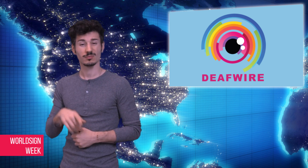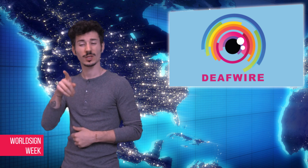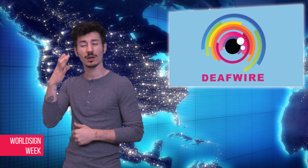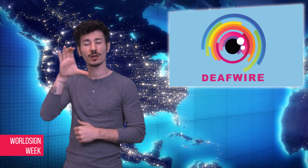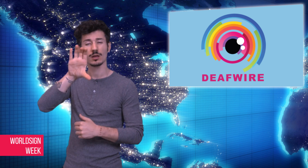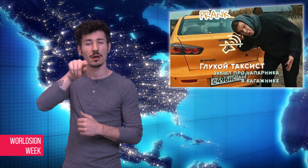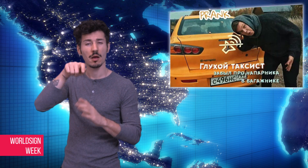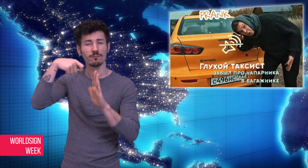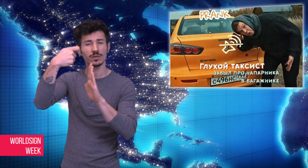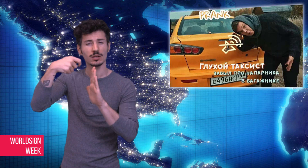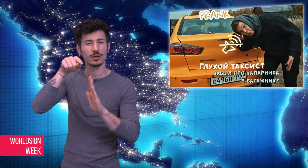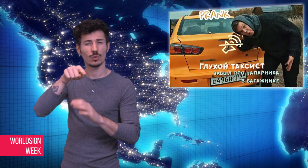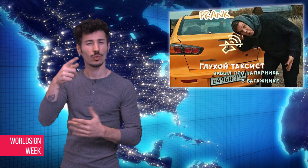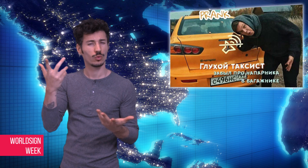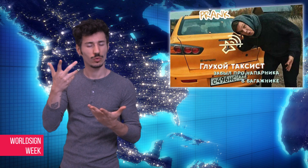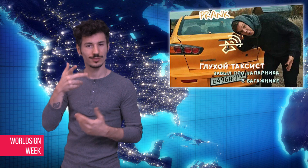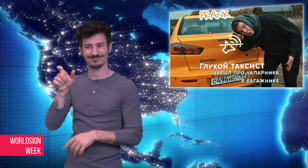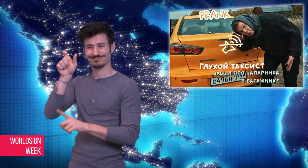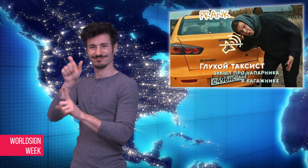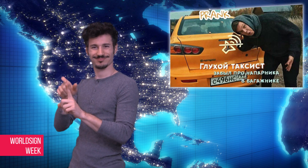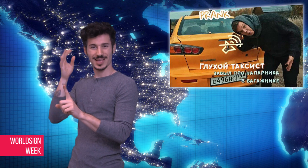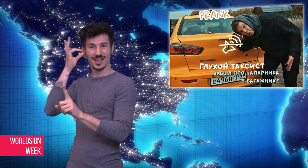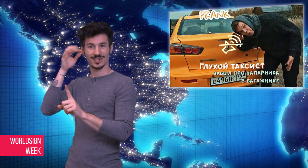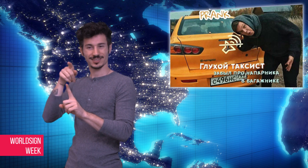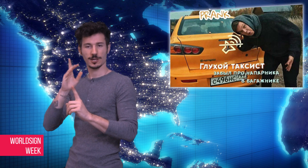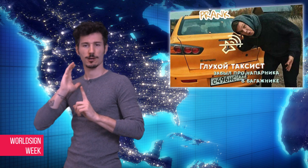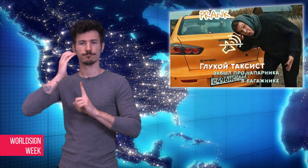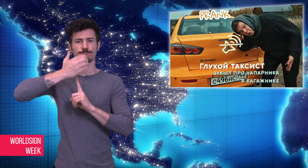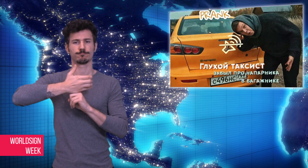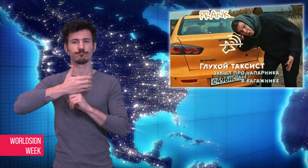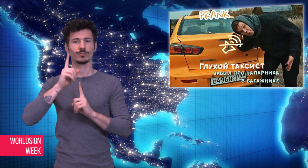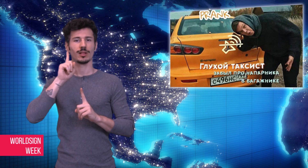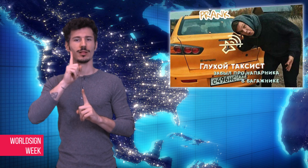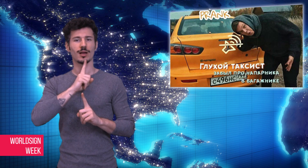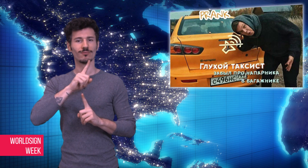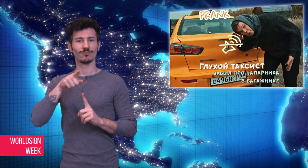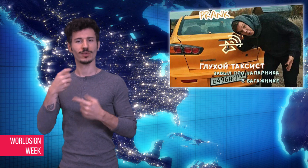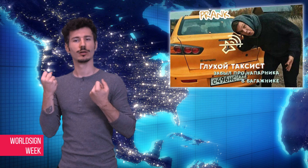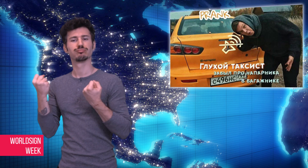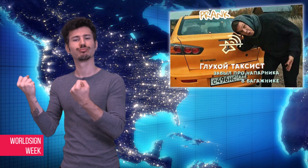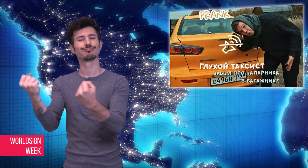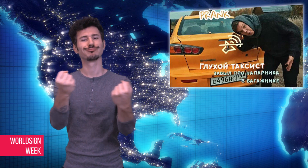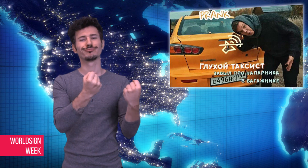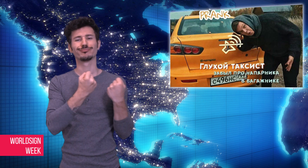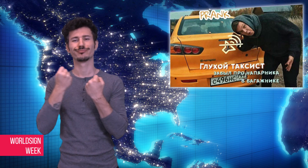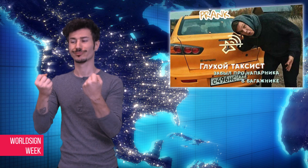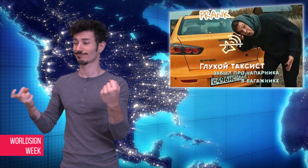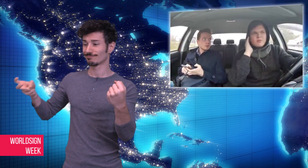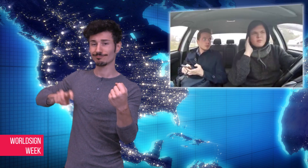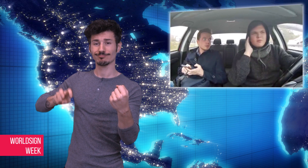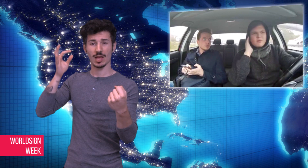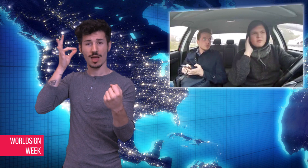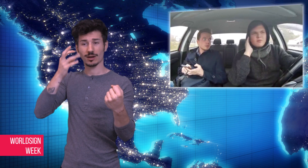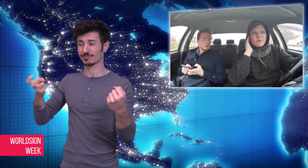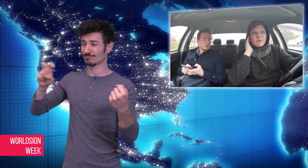[Alessio]: A hearing man in Russia posted a video of himself on Instagram this month, pretending to be a